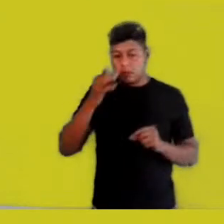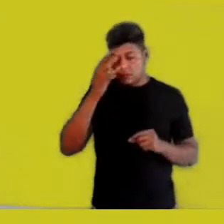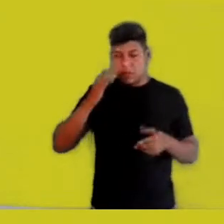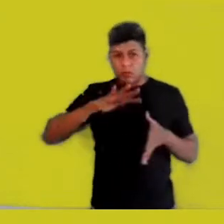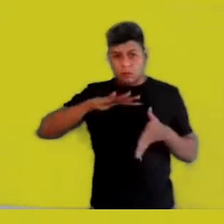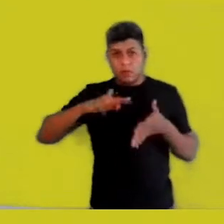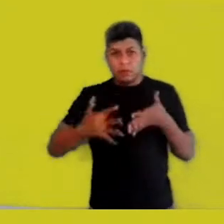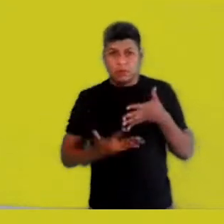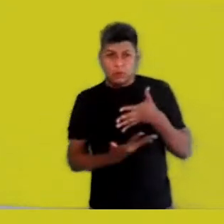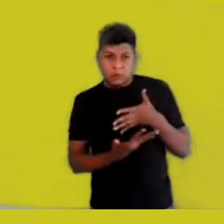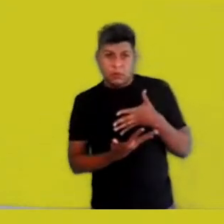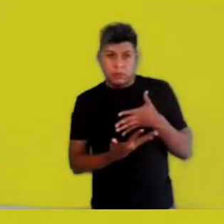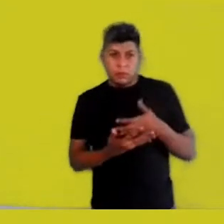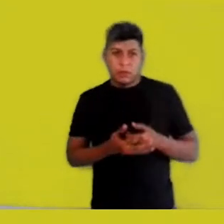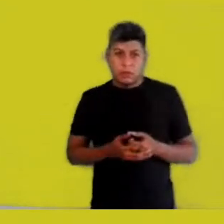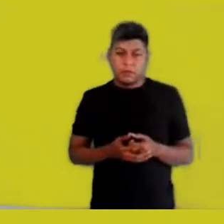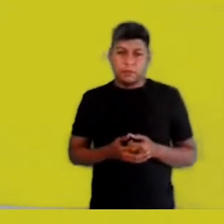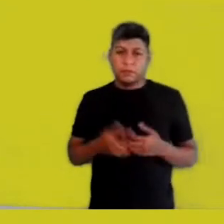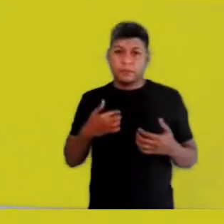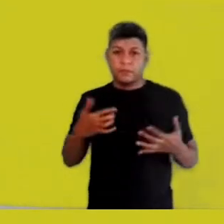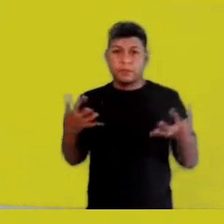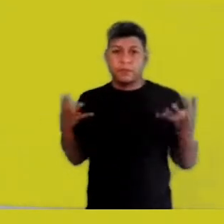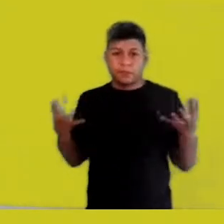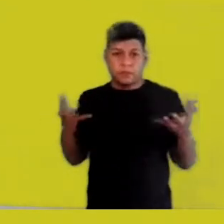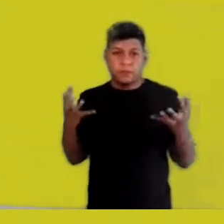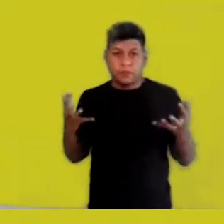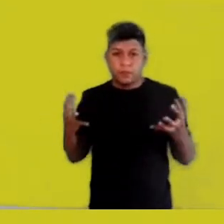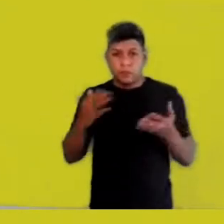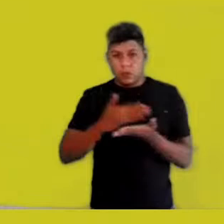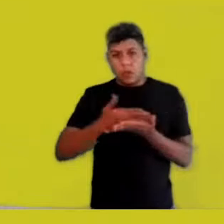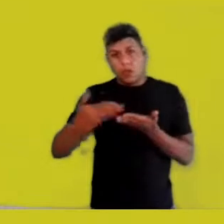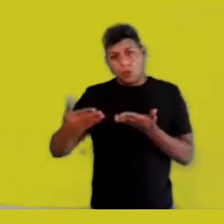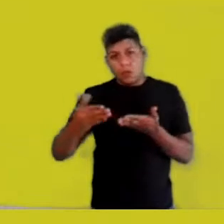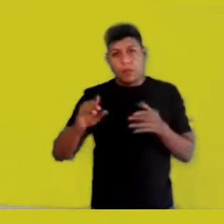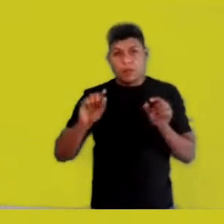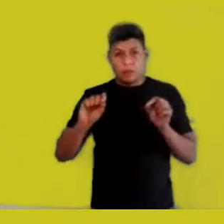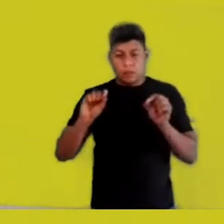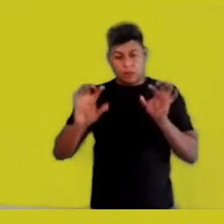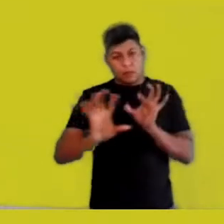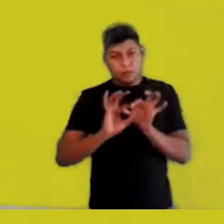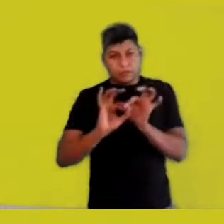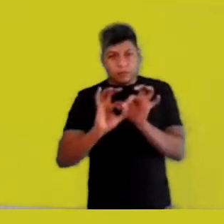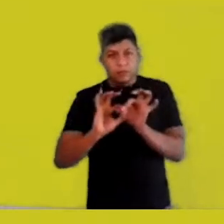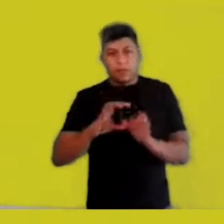I’d like to begin by echoing Tiganá’s words,